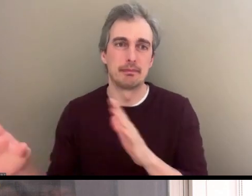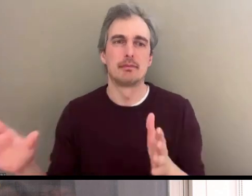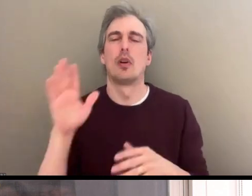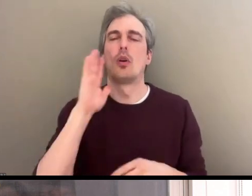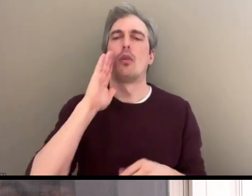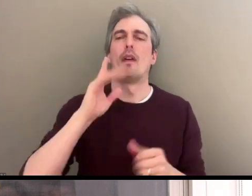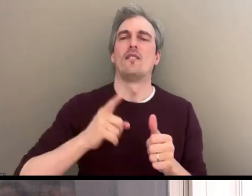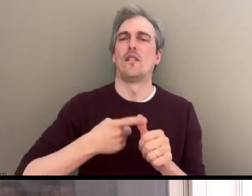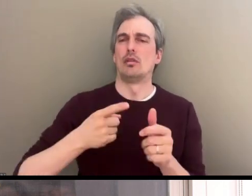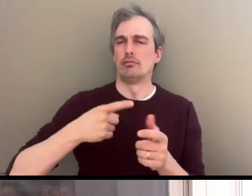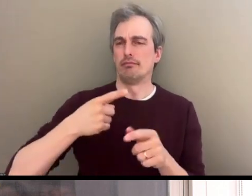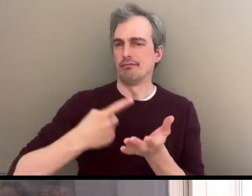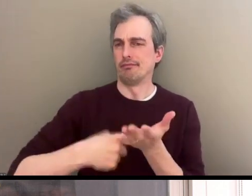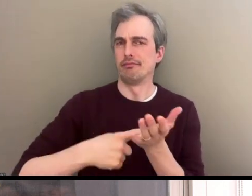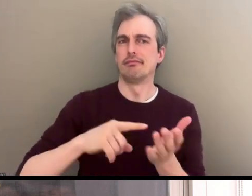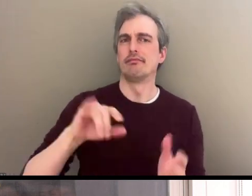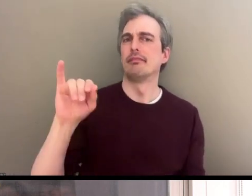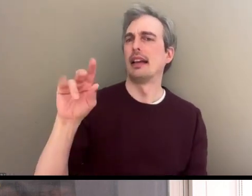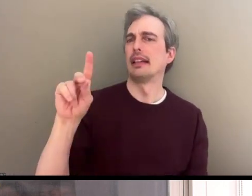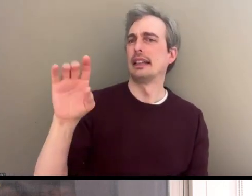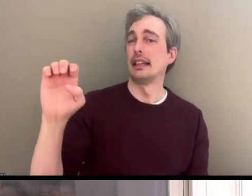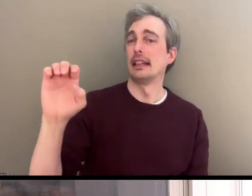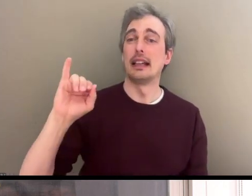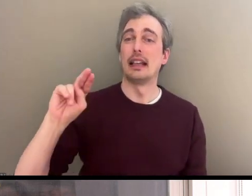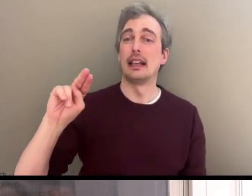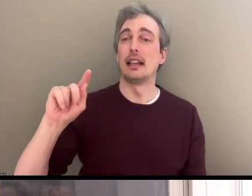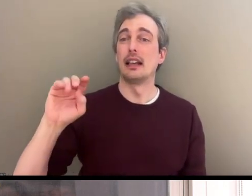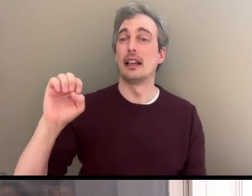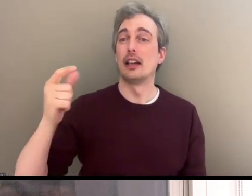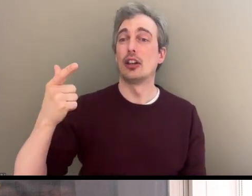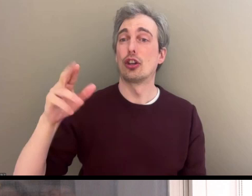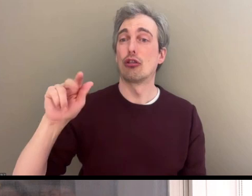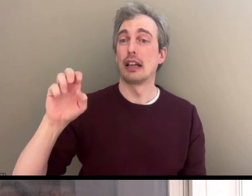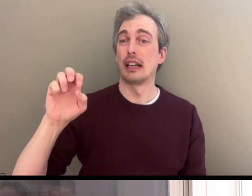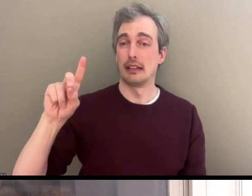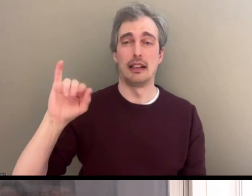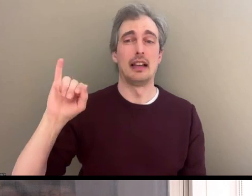Typically, all the code rewrite as developers is written within an IDE.